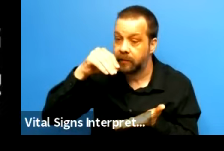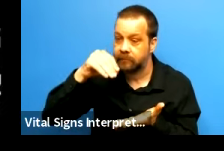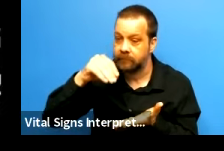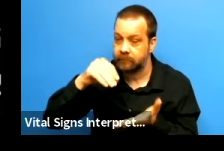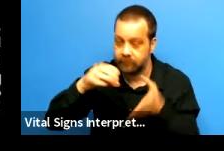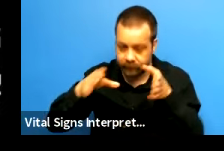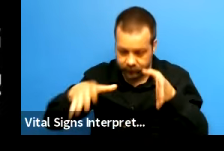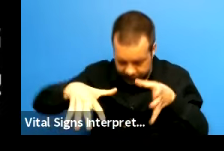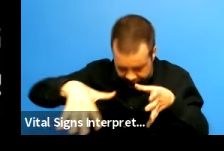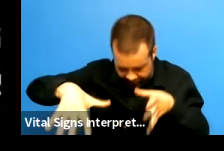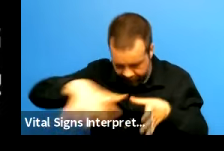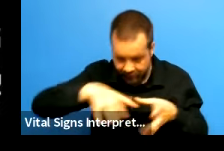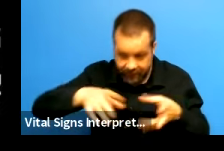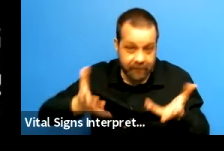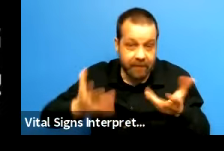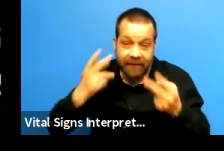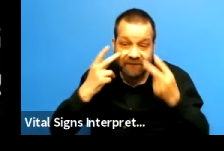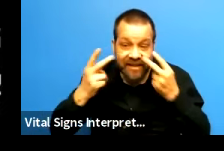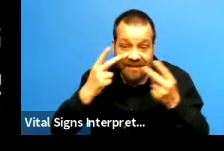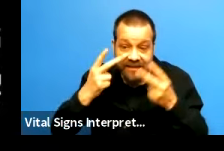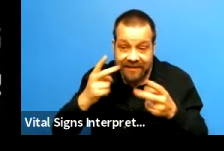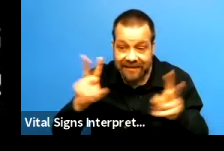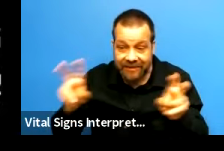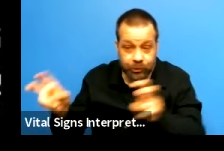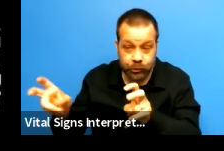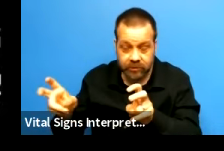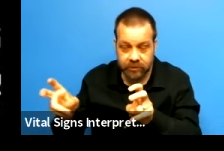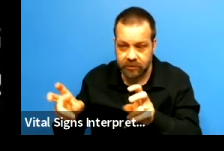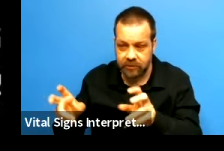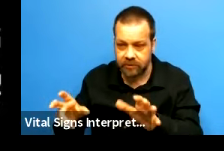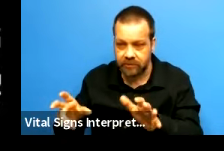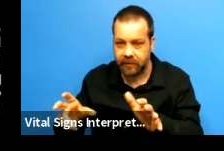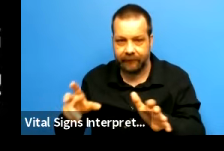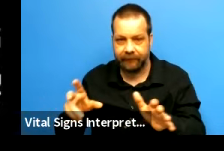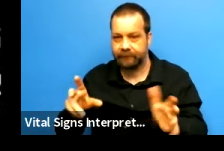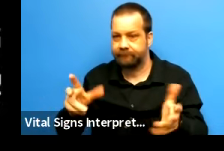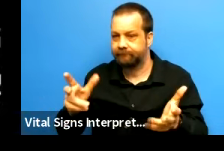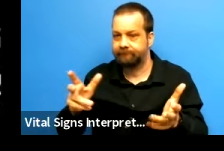that might have a vision related disability,